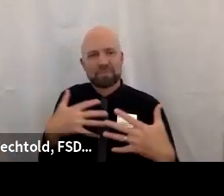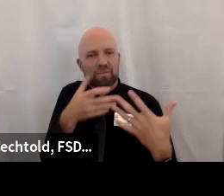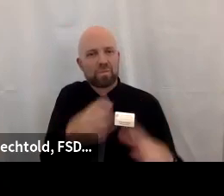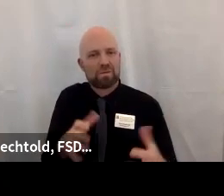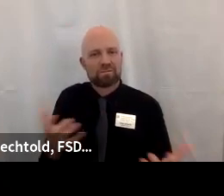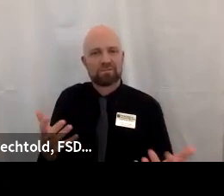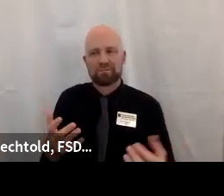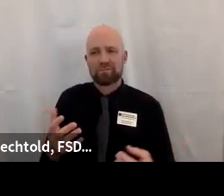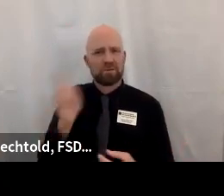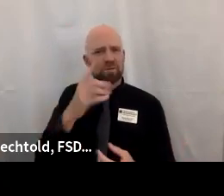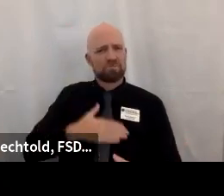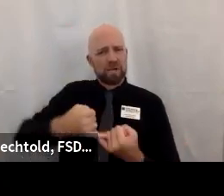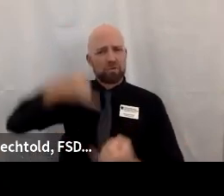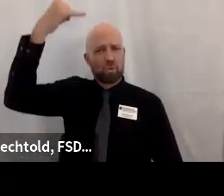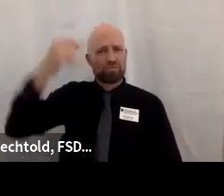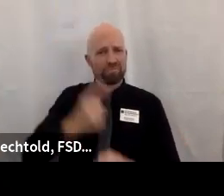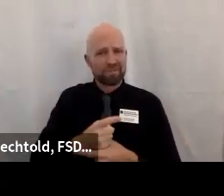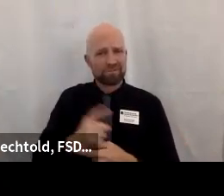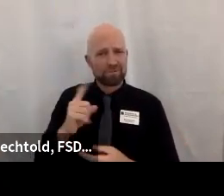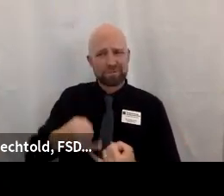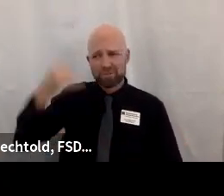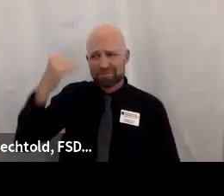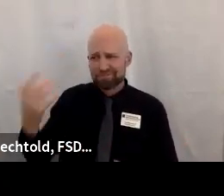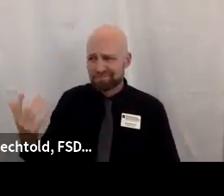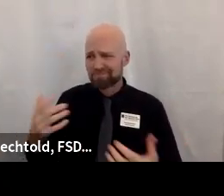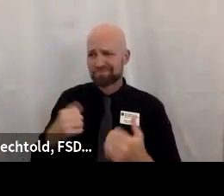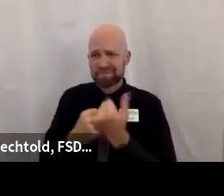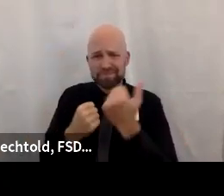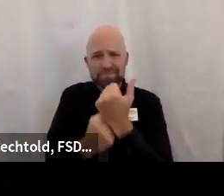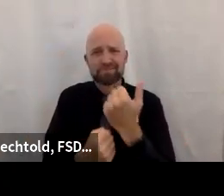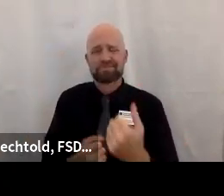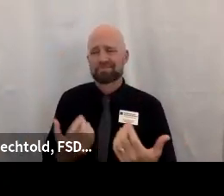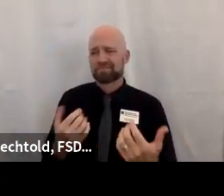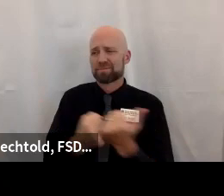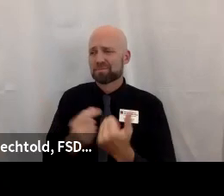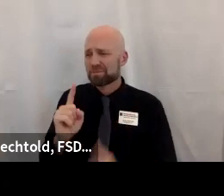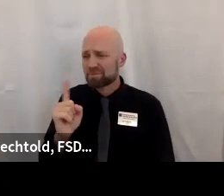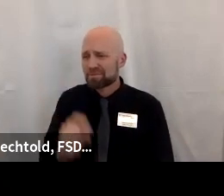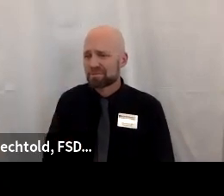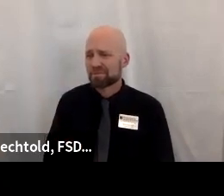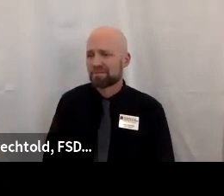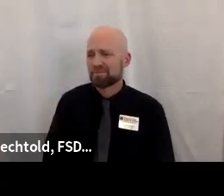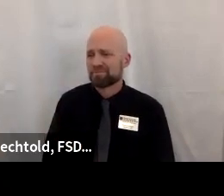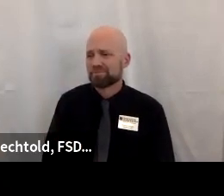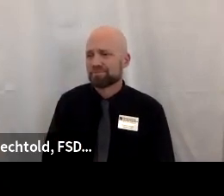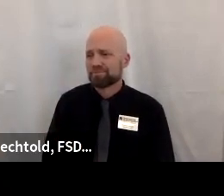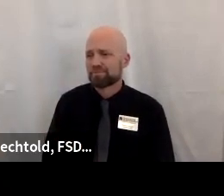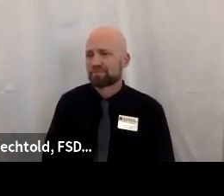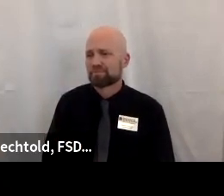He's afraid. He doesn't want to try. He's thinking "where's my safety harness? Where's my support?"